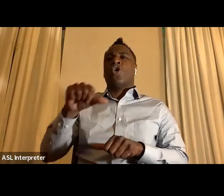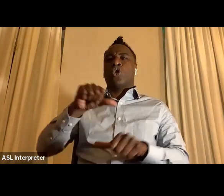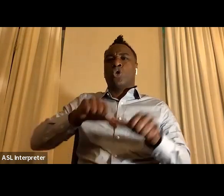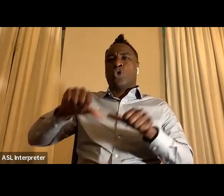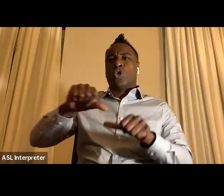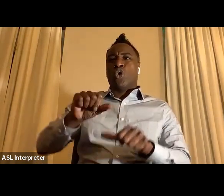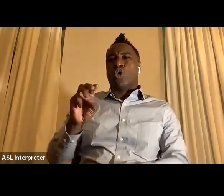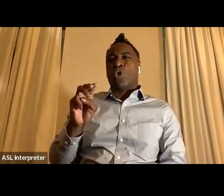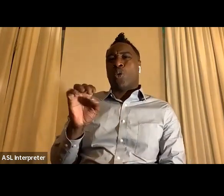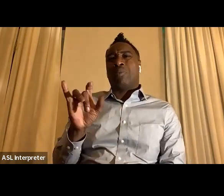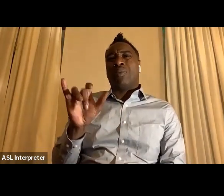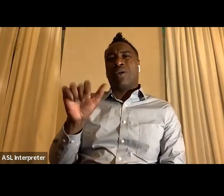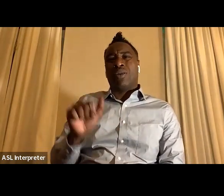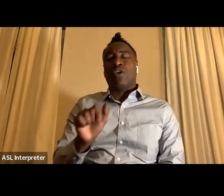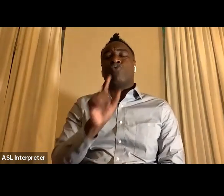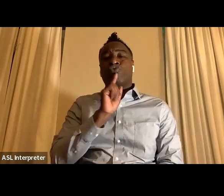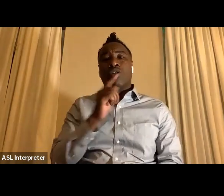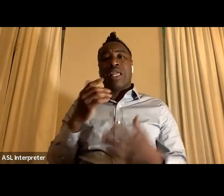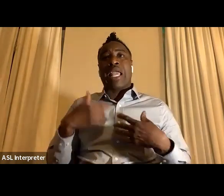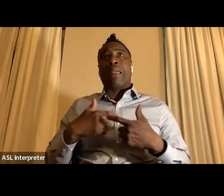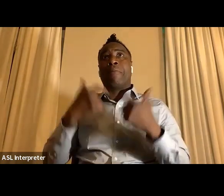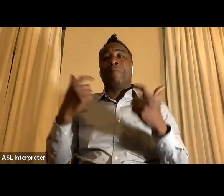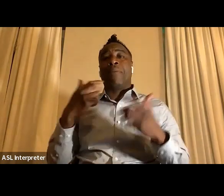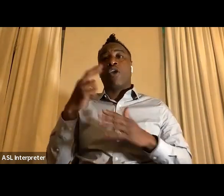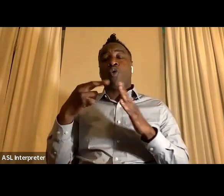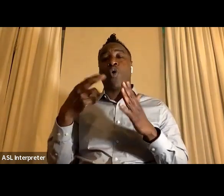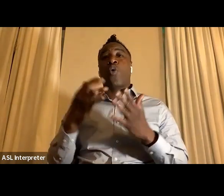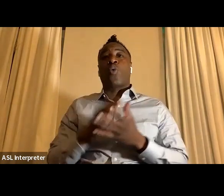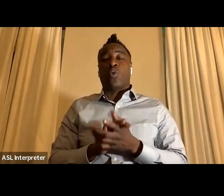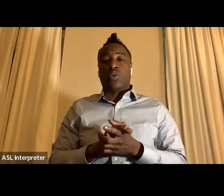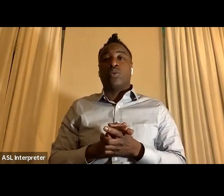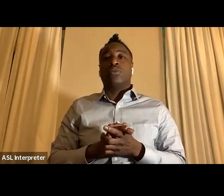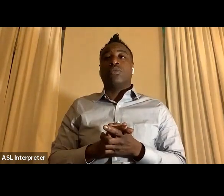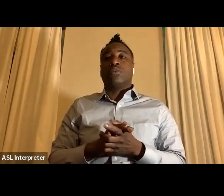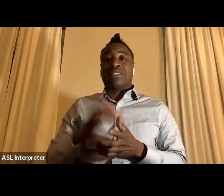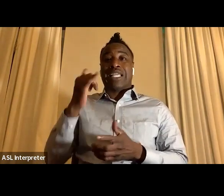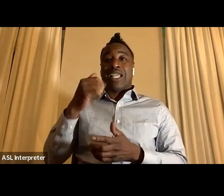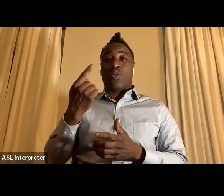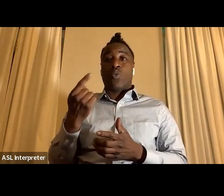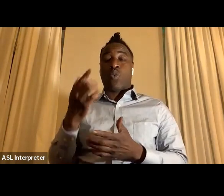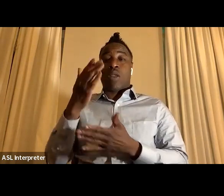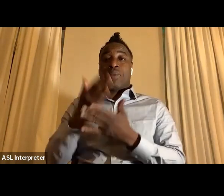especially like if one like a specific piece gets a lot of attention or something like that